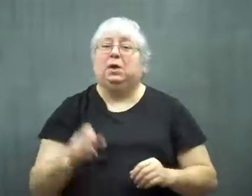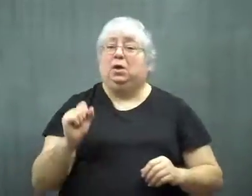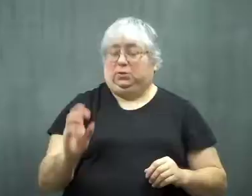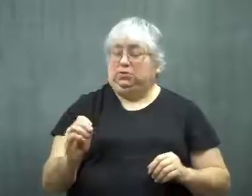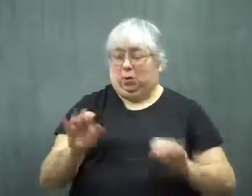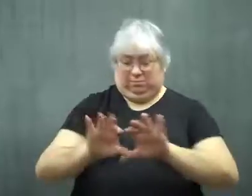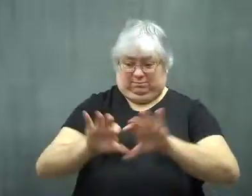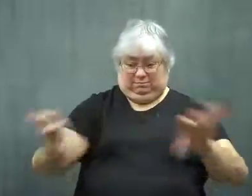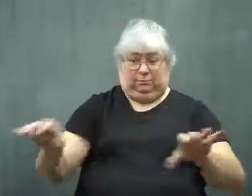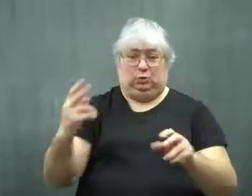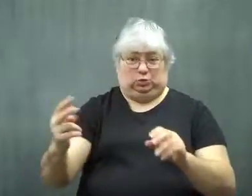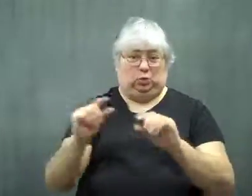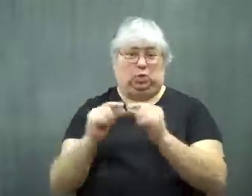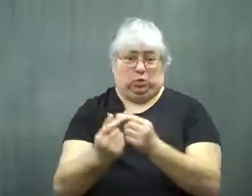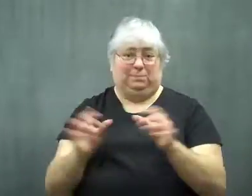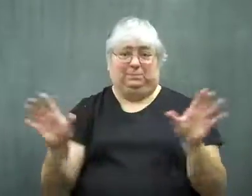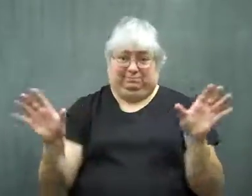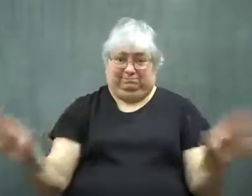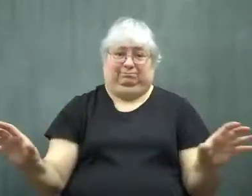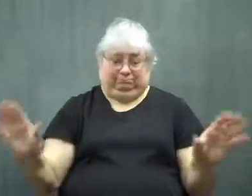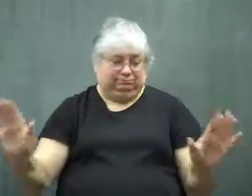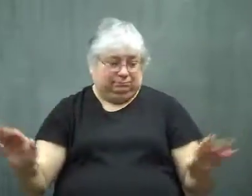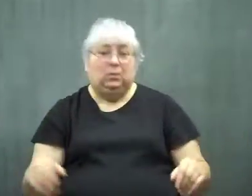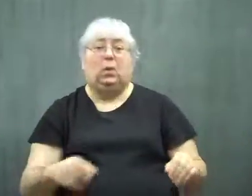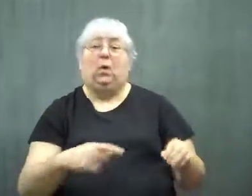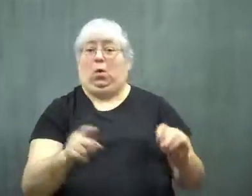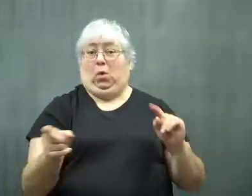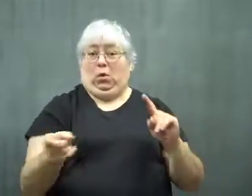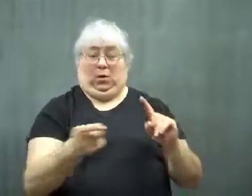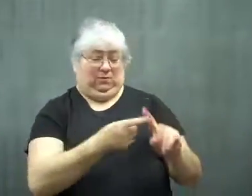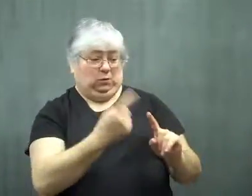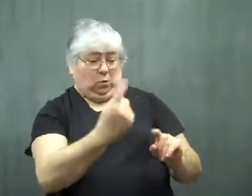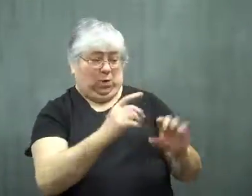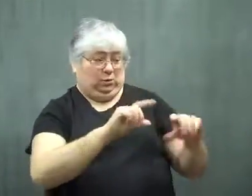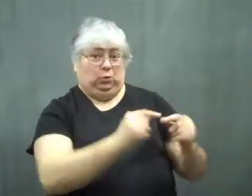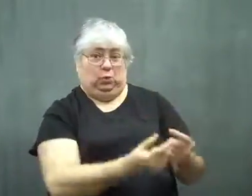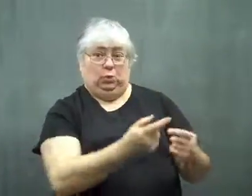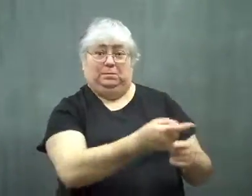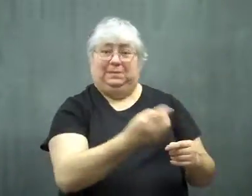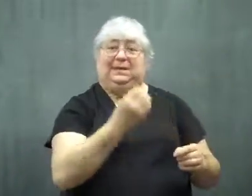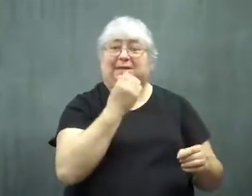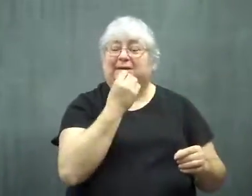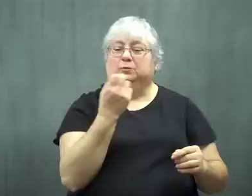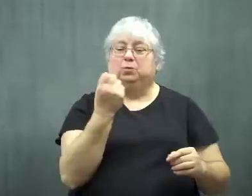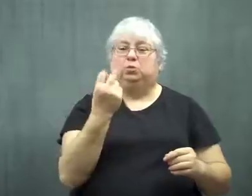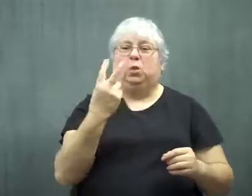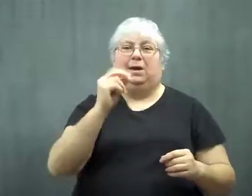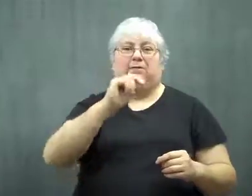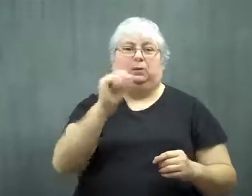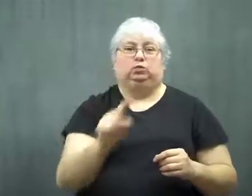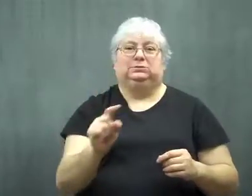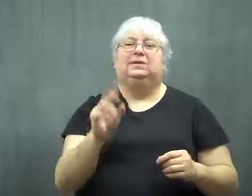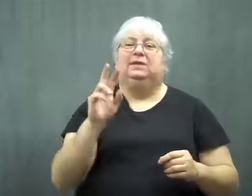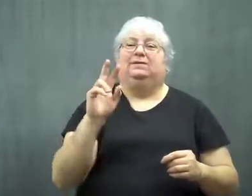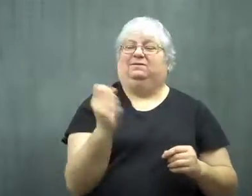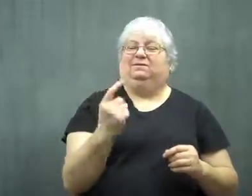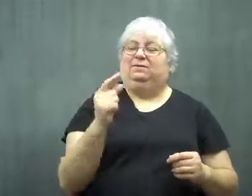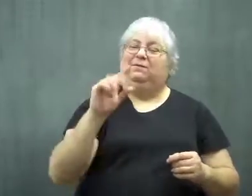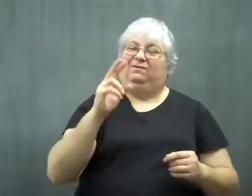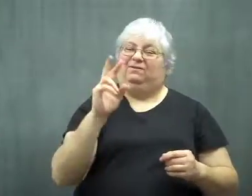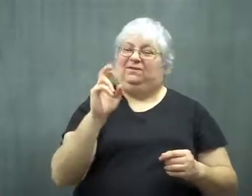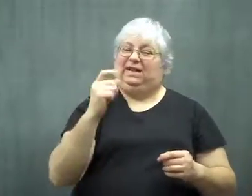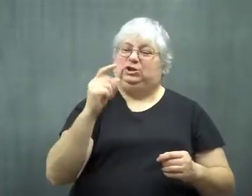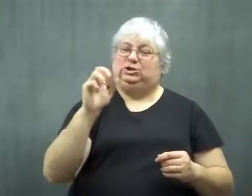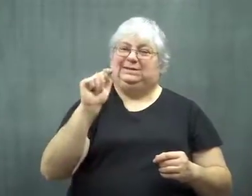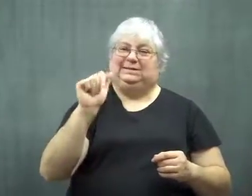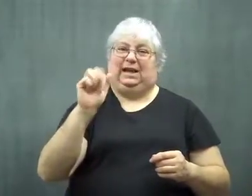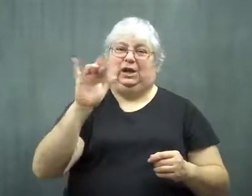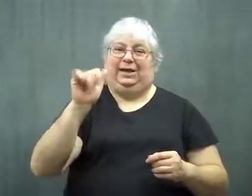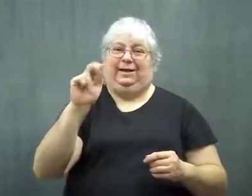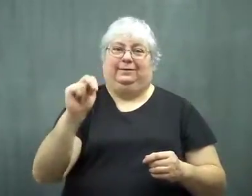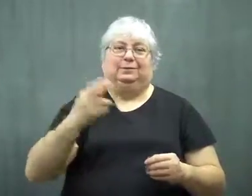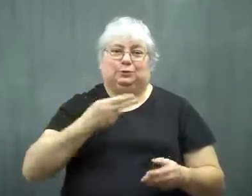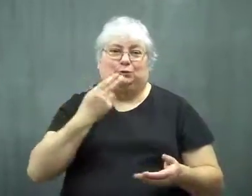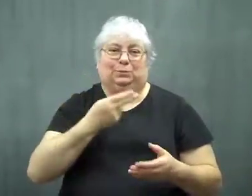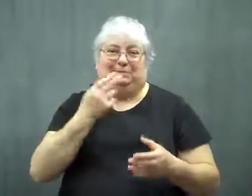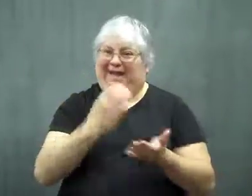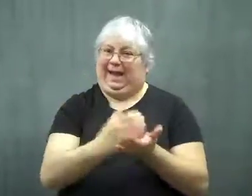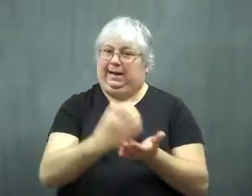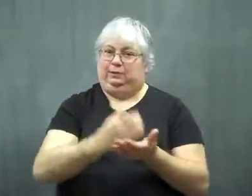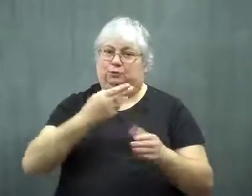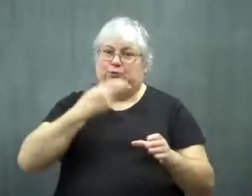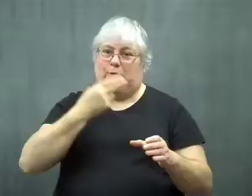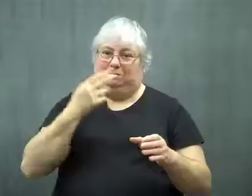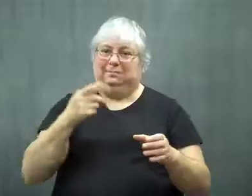The first group ate 12 ounces of canned vegetarian soup.